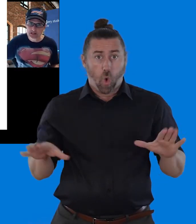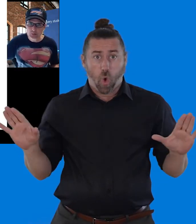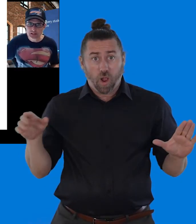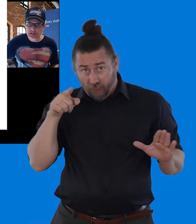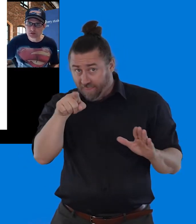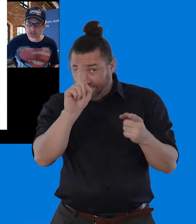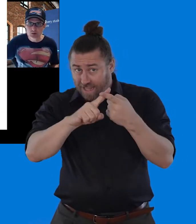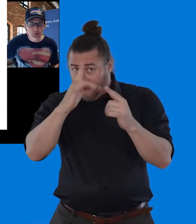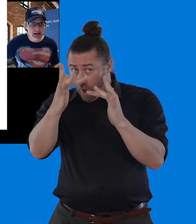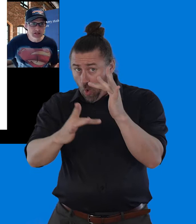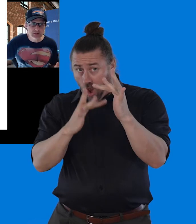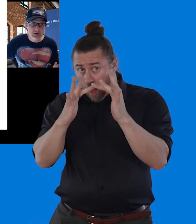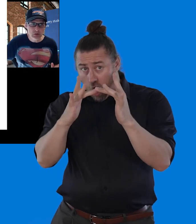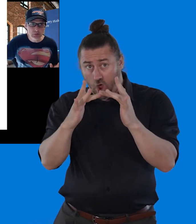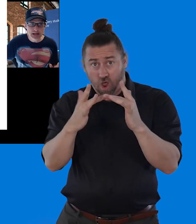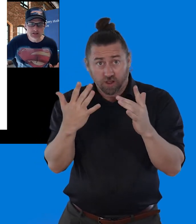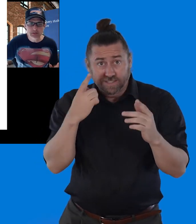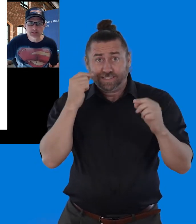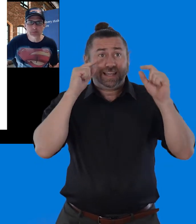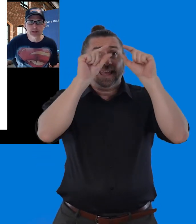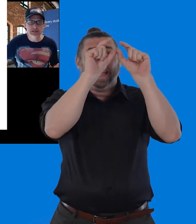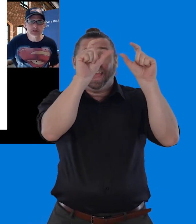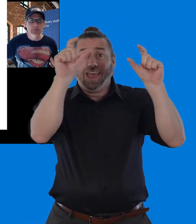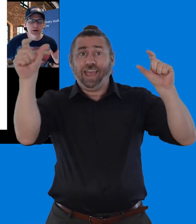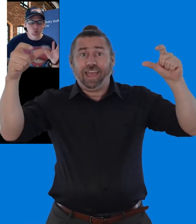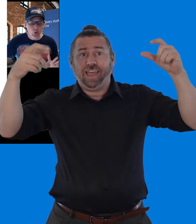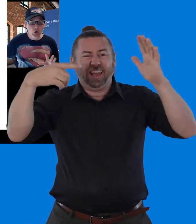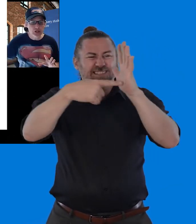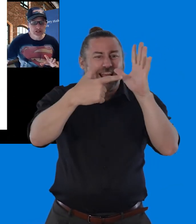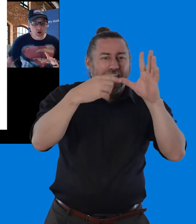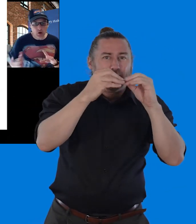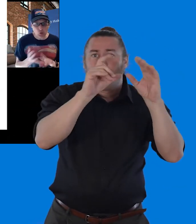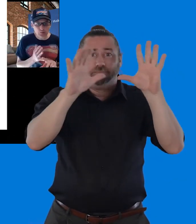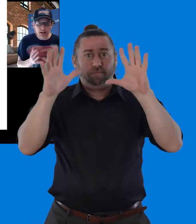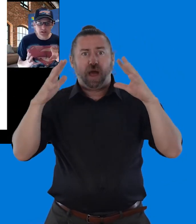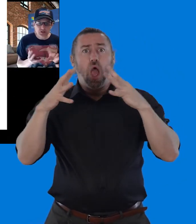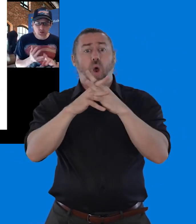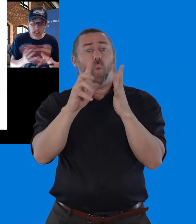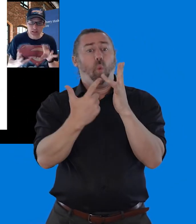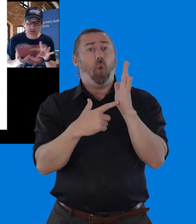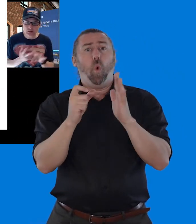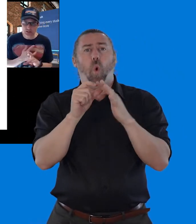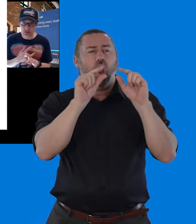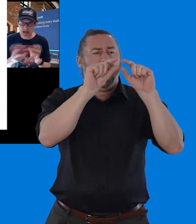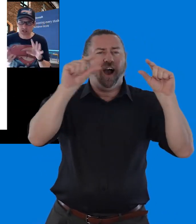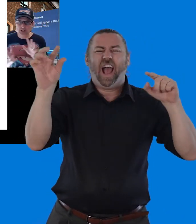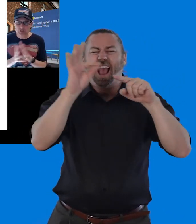OK, so we can still see all the browser and all the browser bits and pieces, but Word is gone. All the buttons, all the colours, all the distractions,